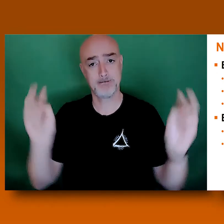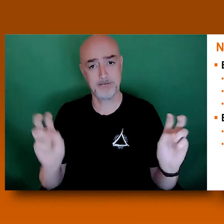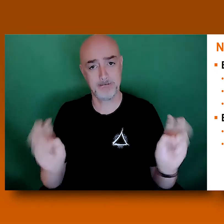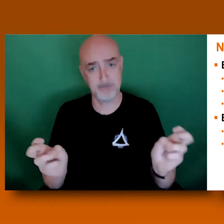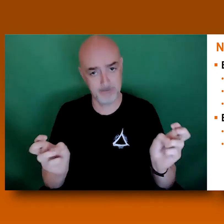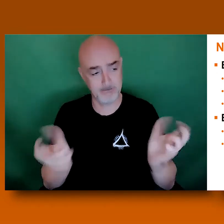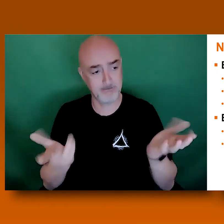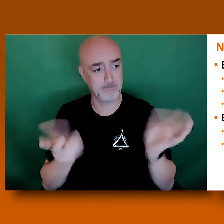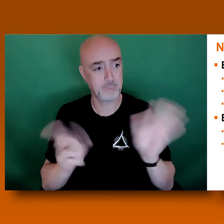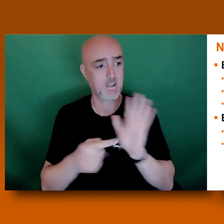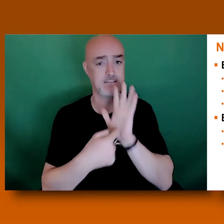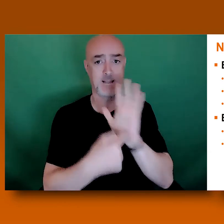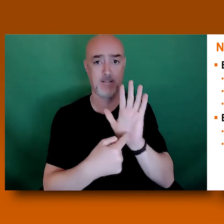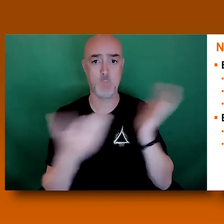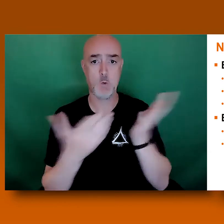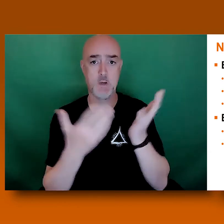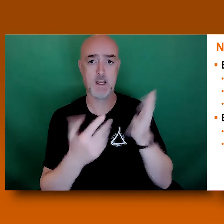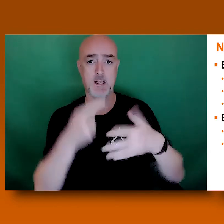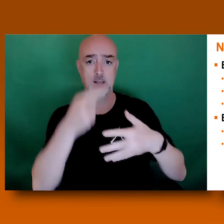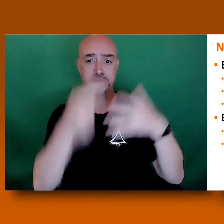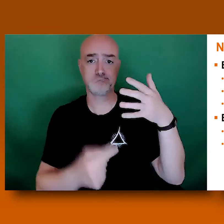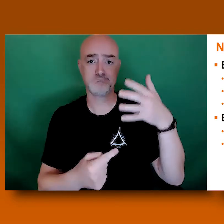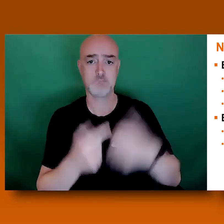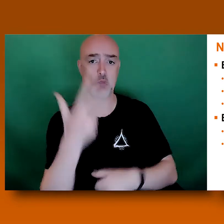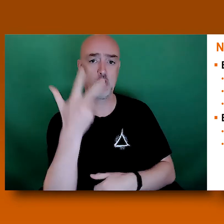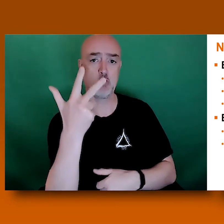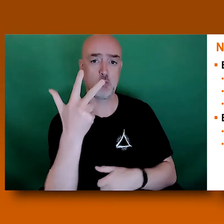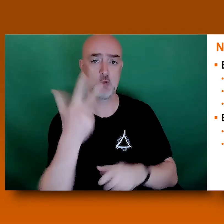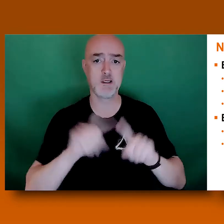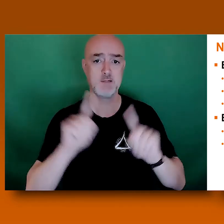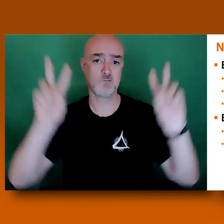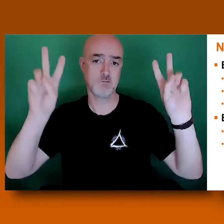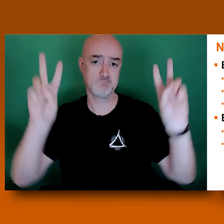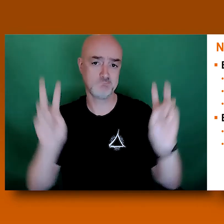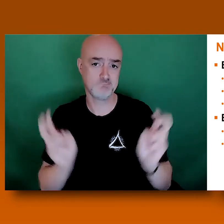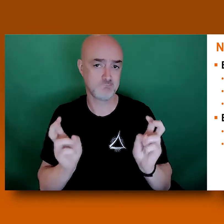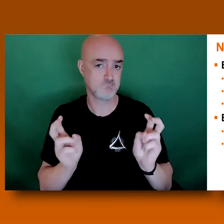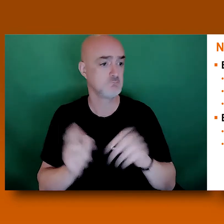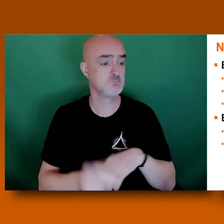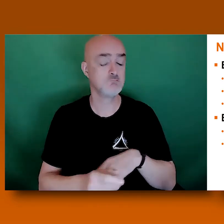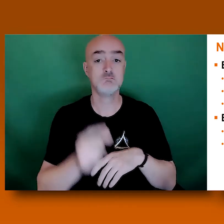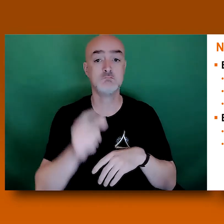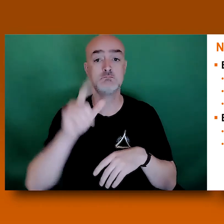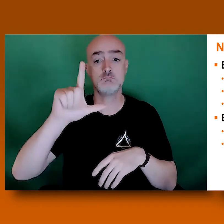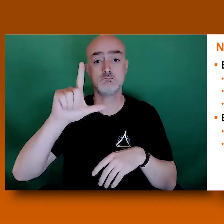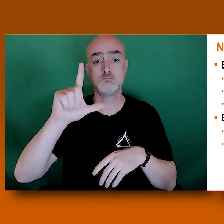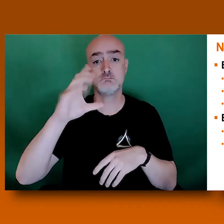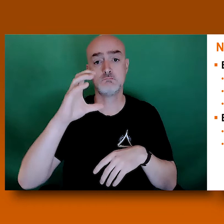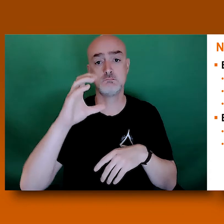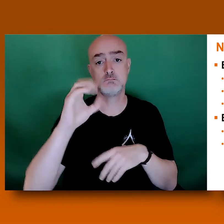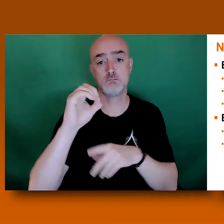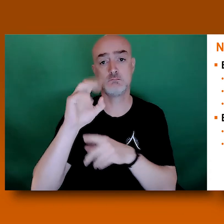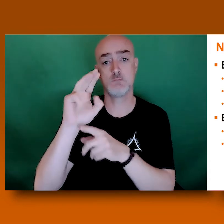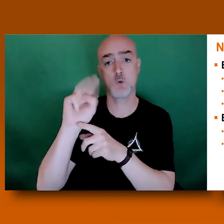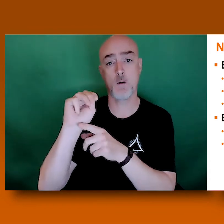So, there's different themes, and I've listed a few of the most common. The first being LCOM,